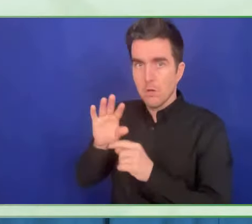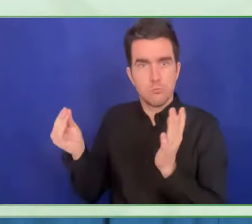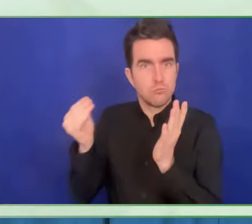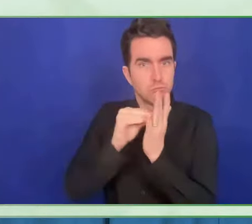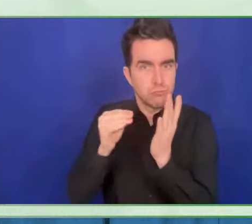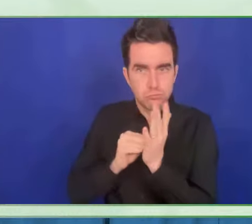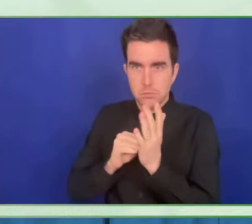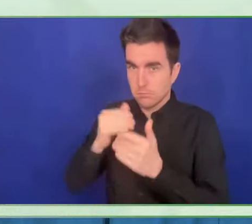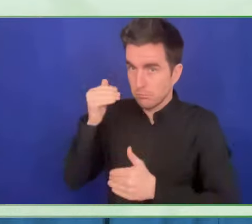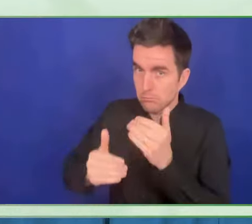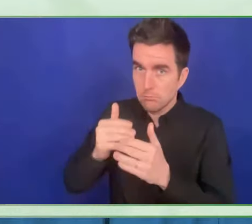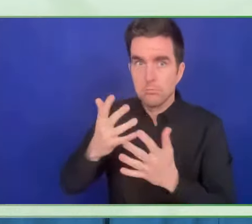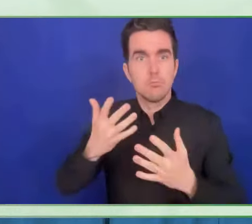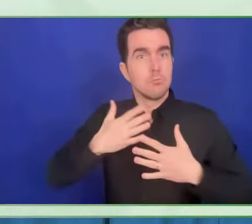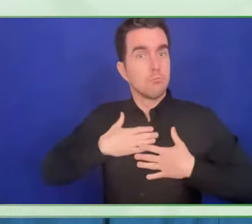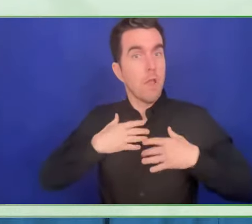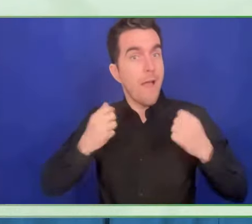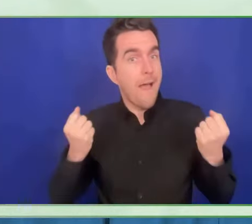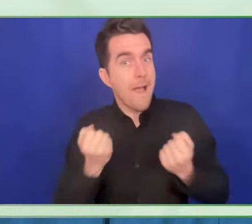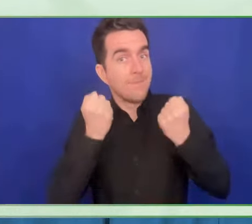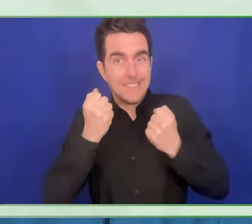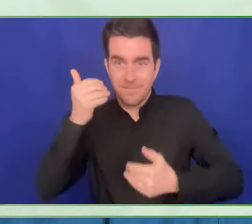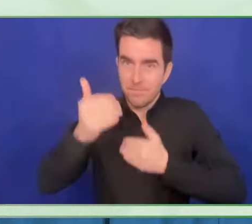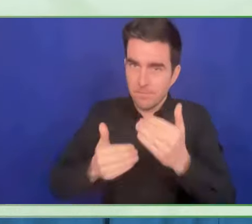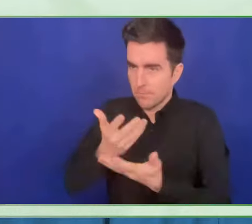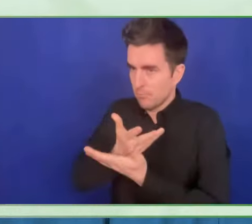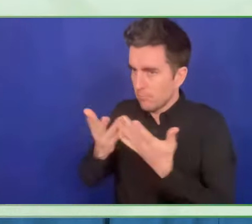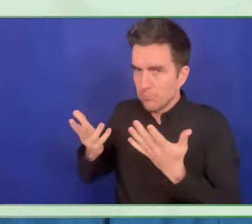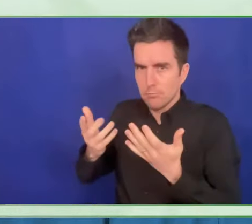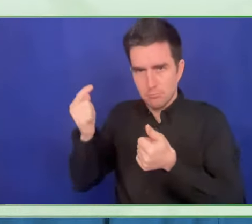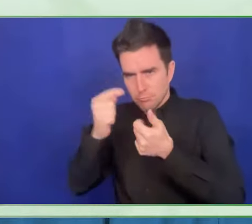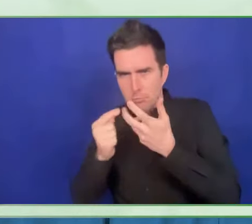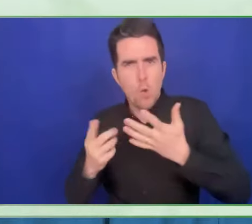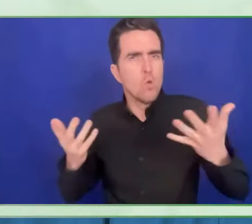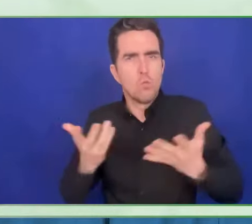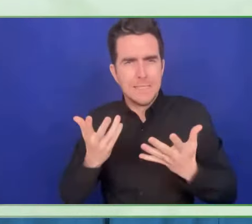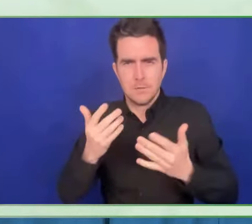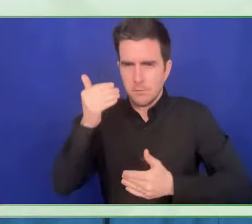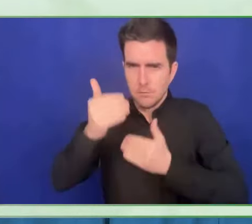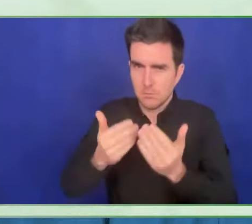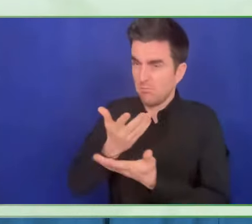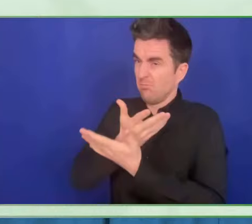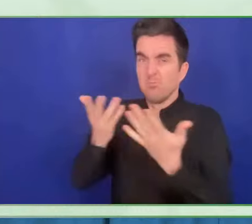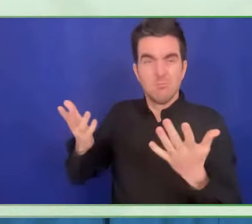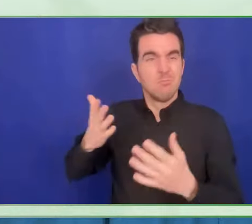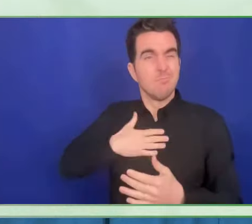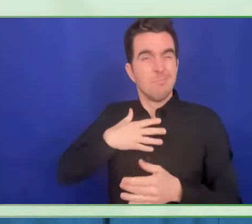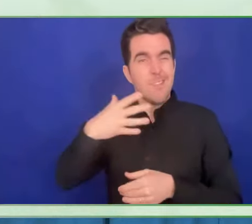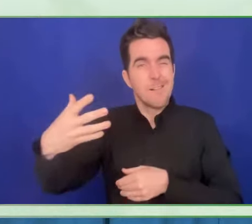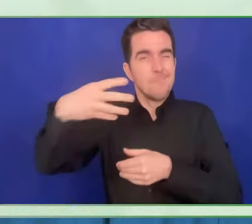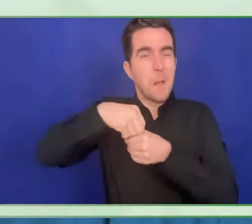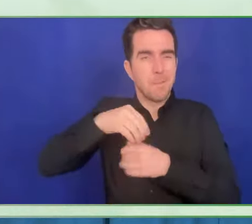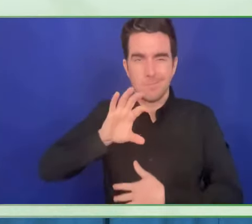initiatives are being fulfilled or not. With these eight areas we are accompanying them with seven